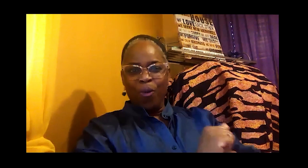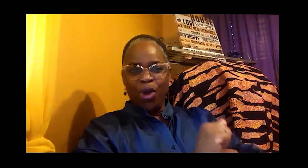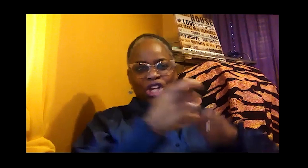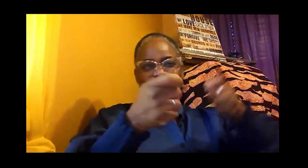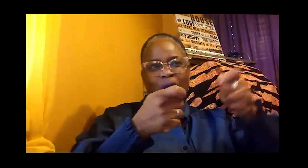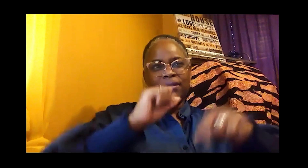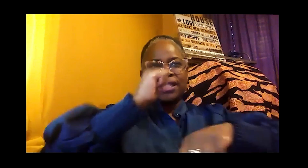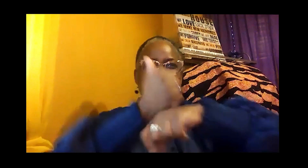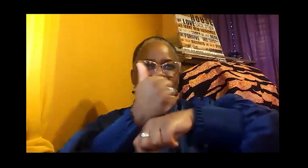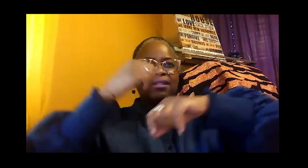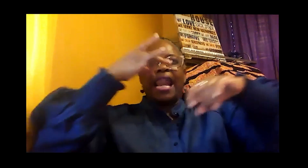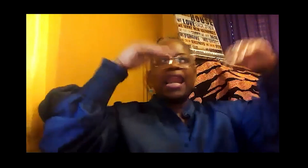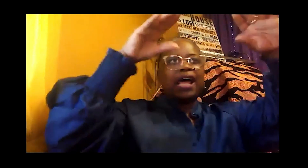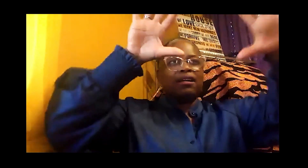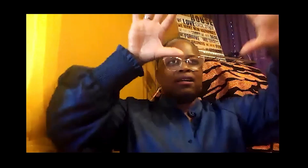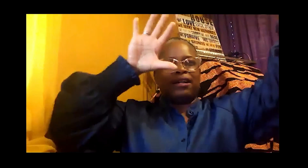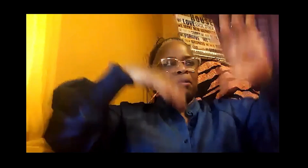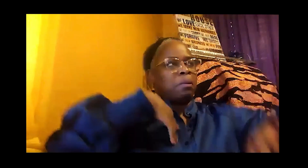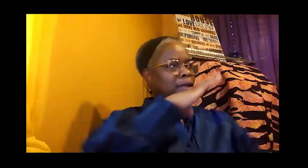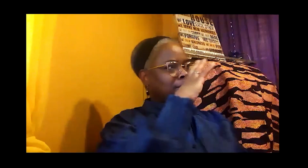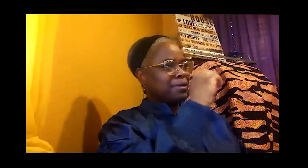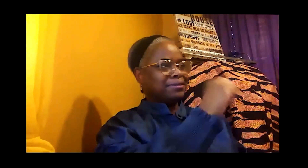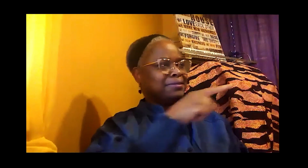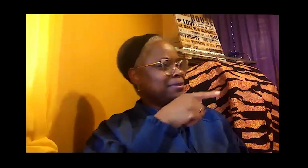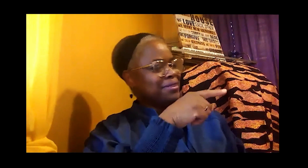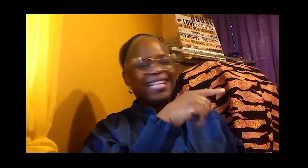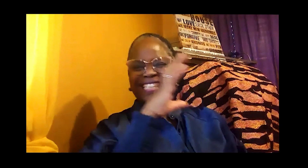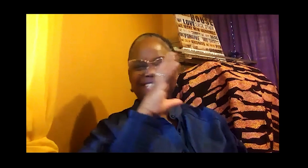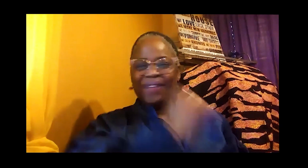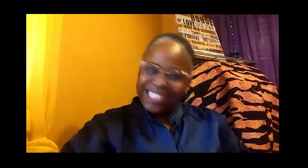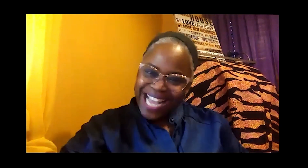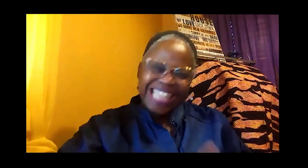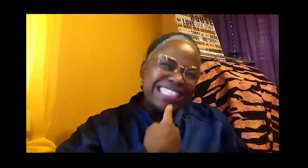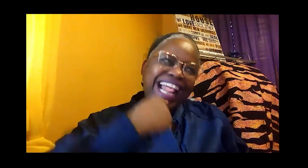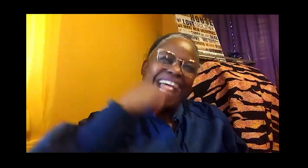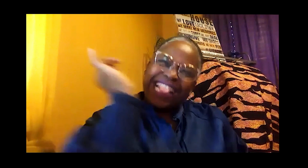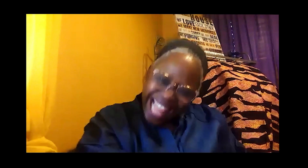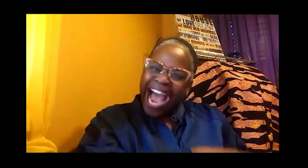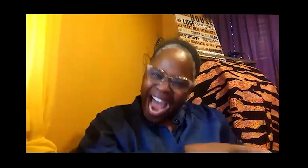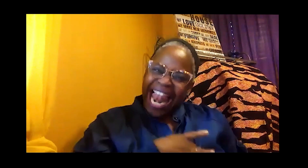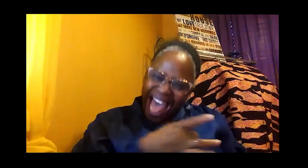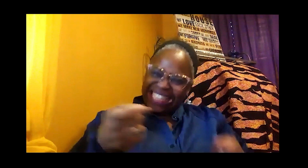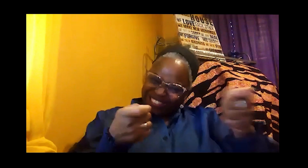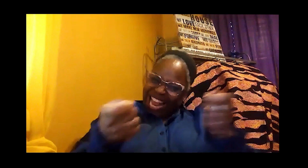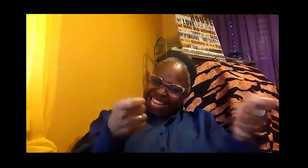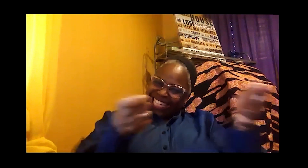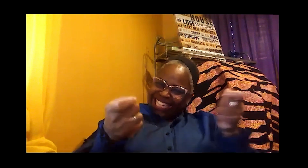Zeinabu incorporate all our discussions related to light, set design reworks, and adaptation to